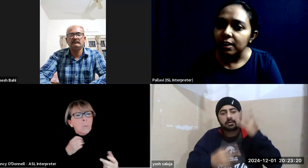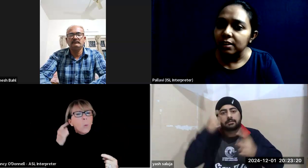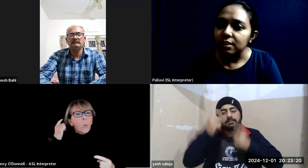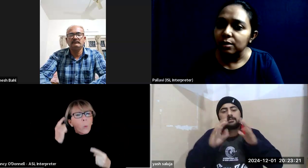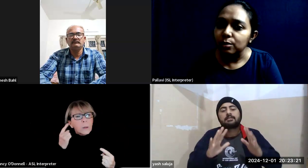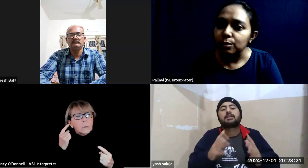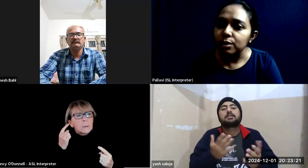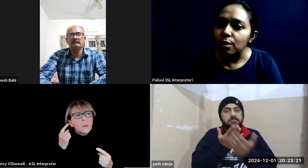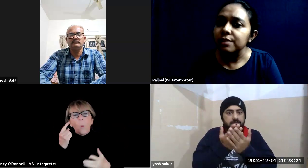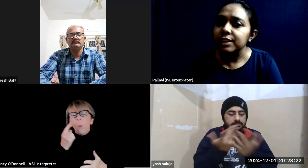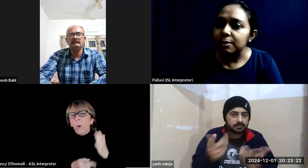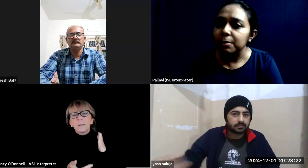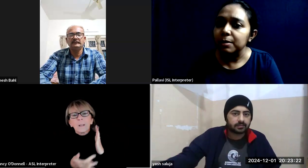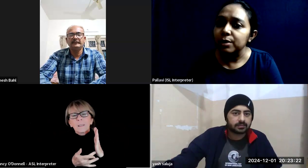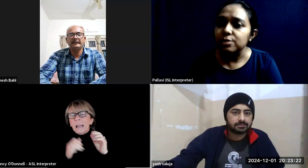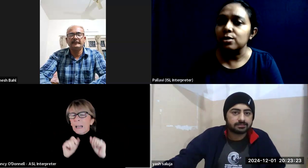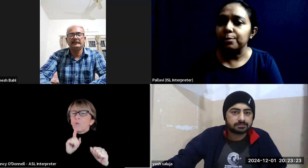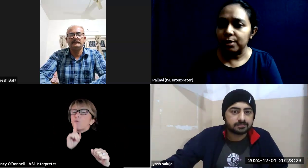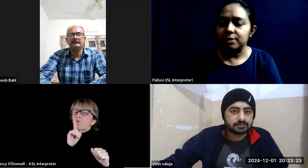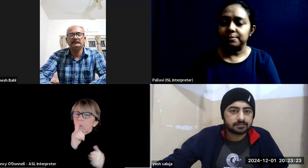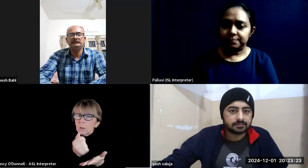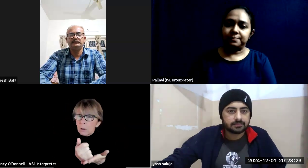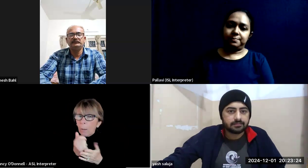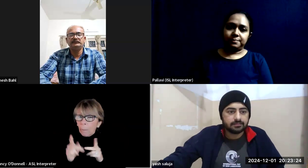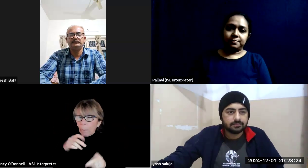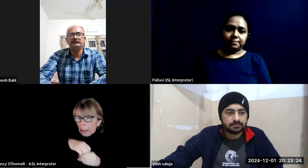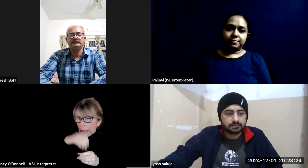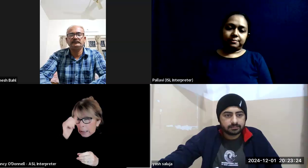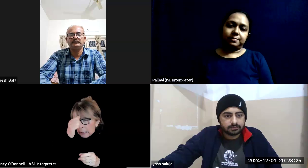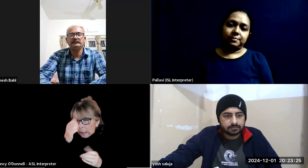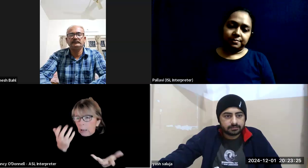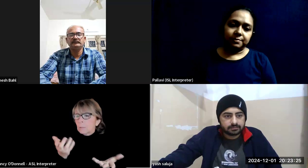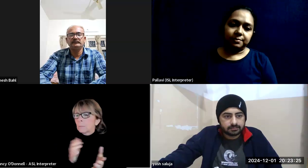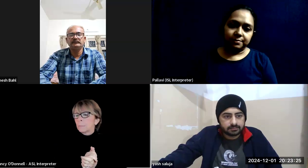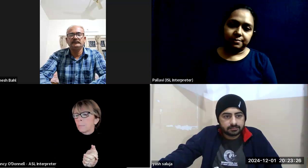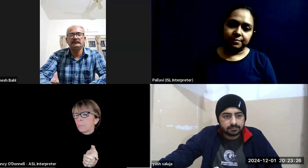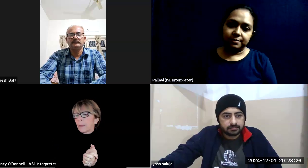And what all we can maybe brainstorm together.